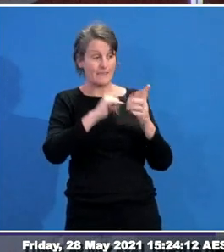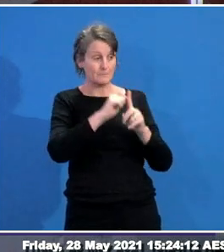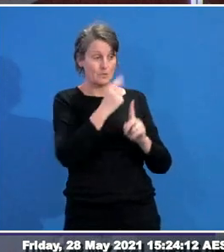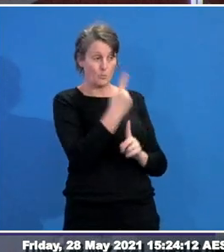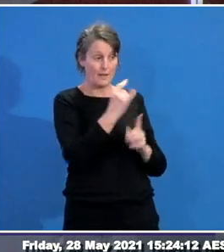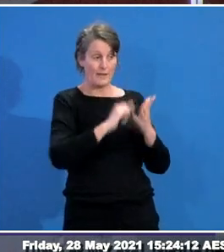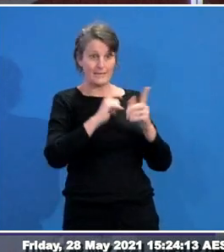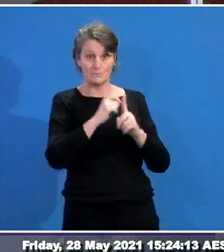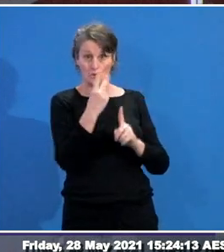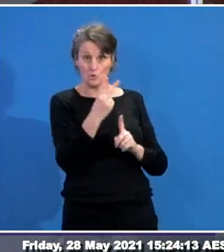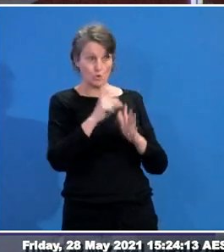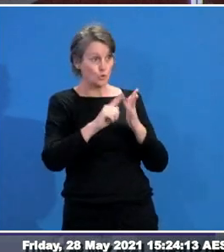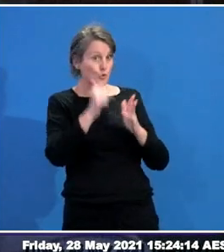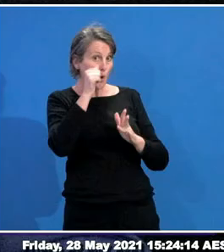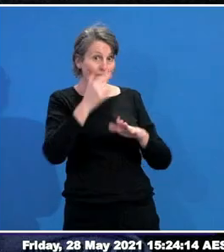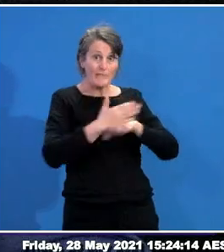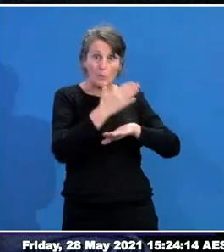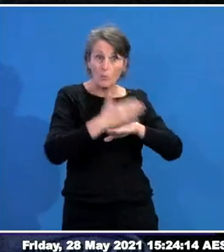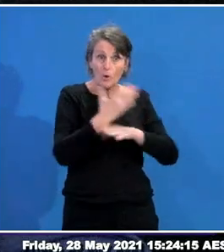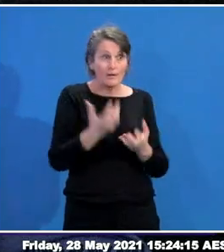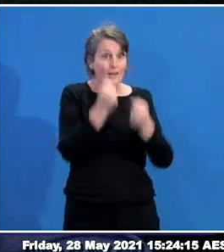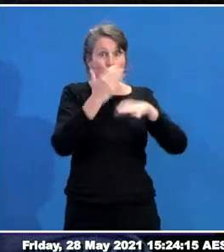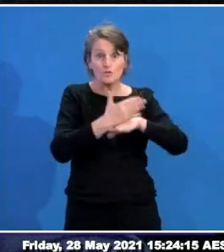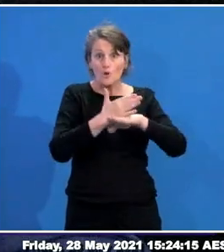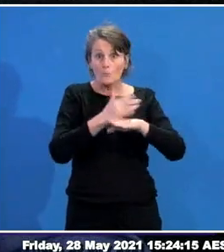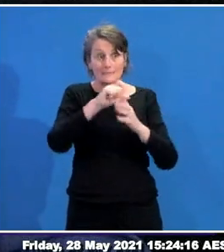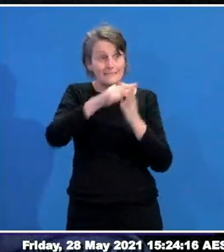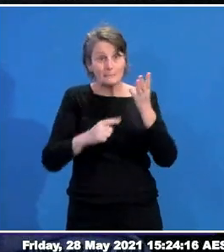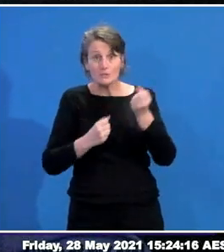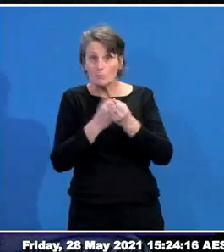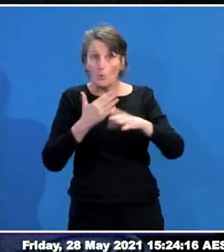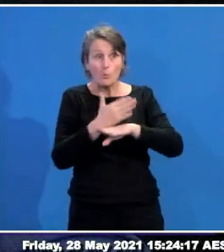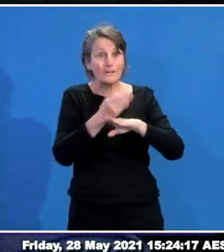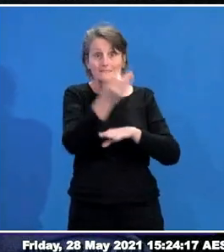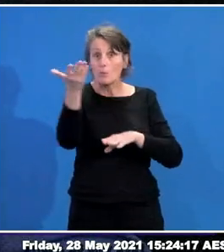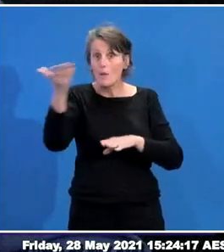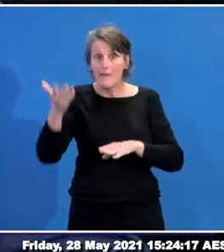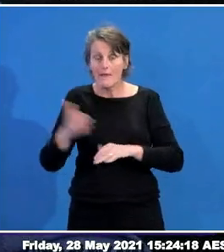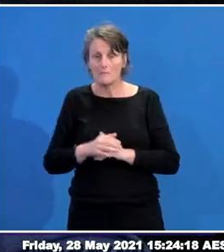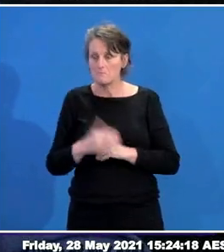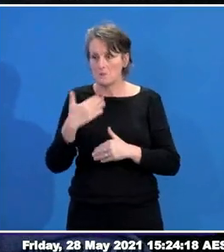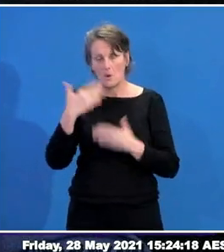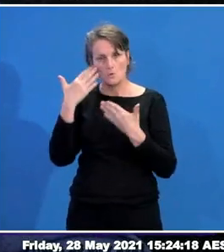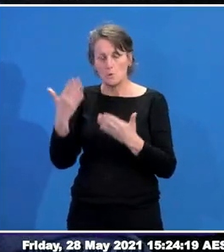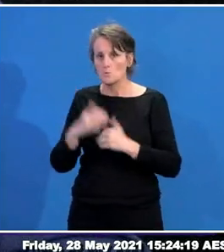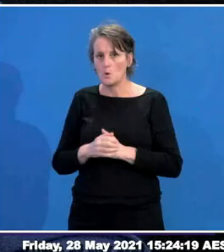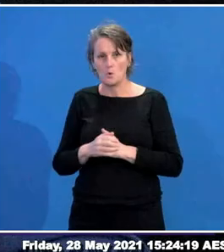support workers in the sector? No, I do not know where they are currently working.